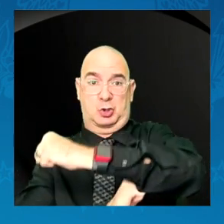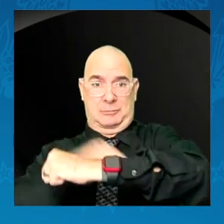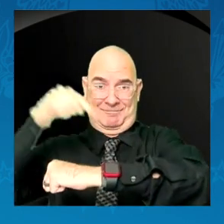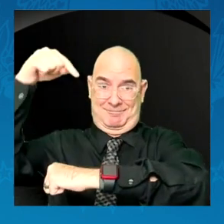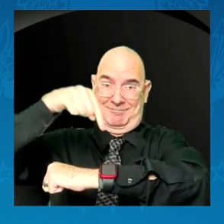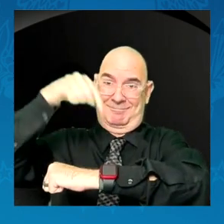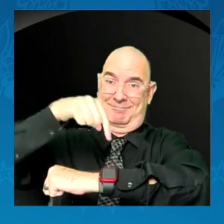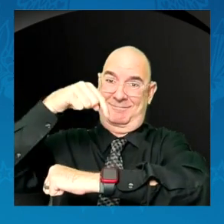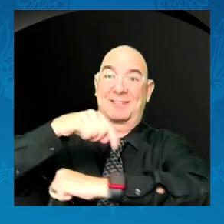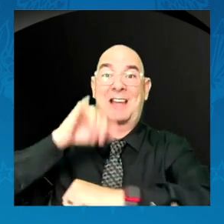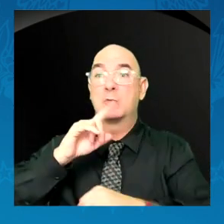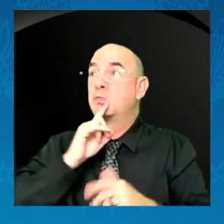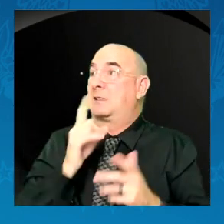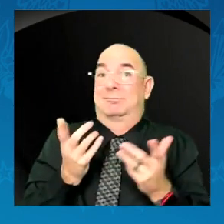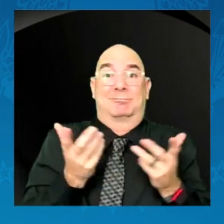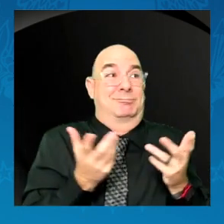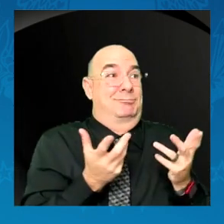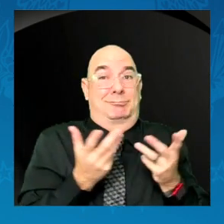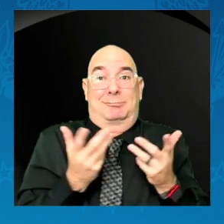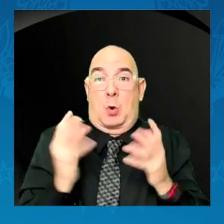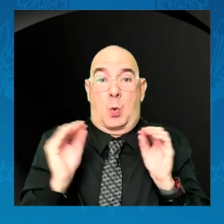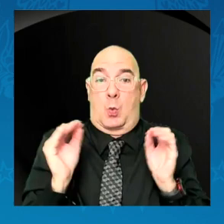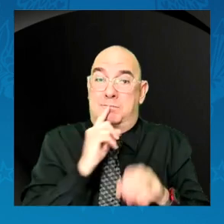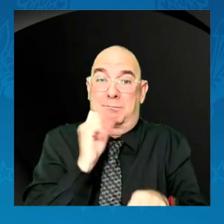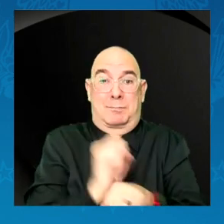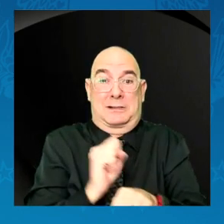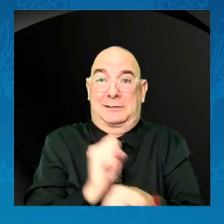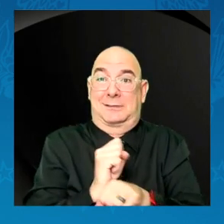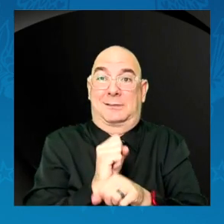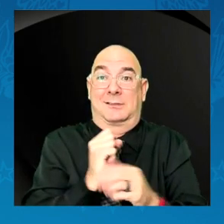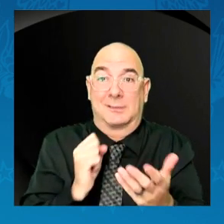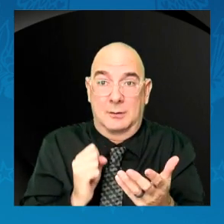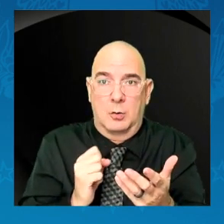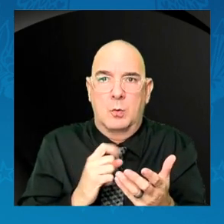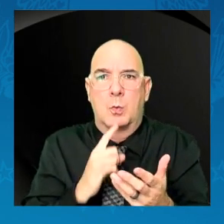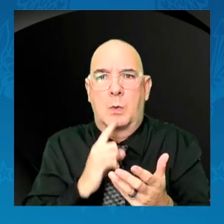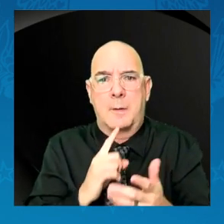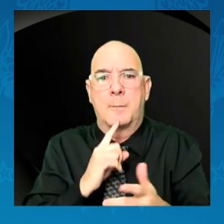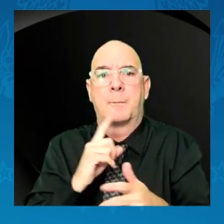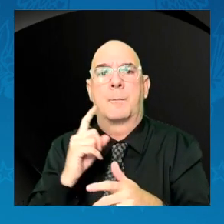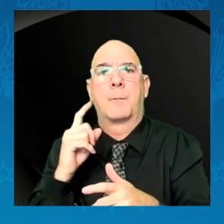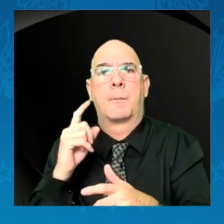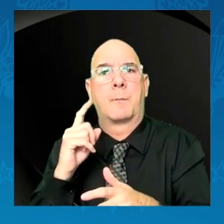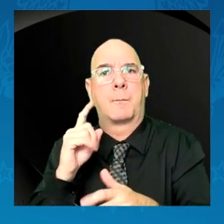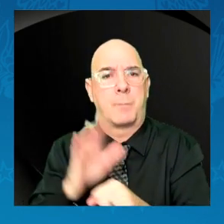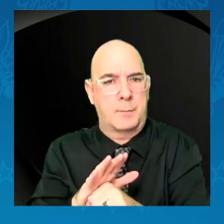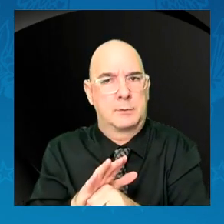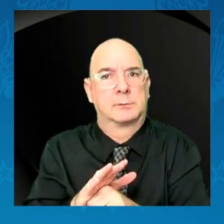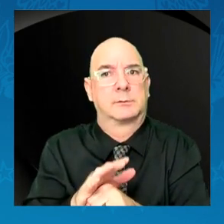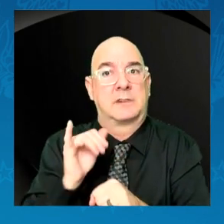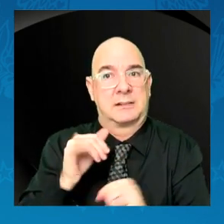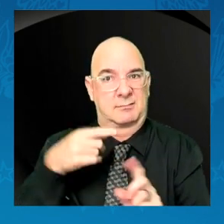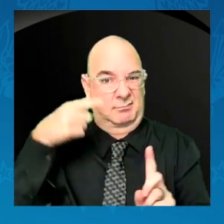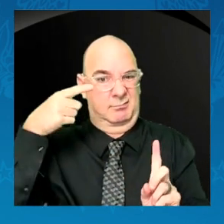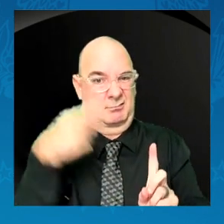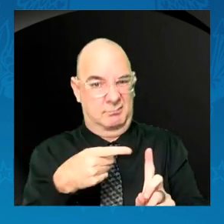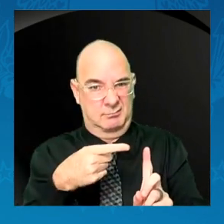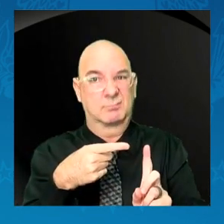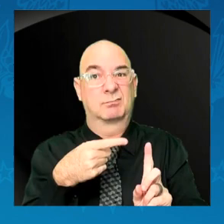But I believe our commitment to invest in STEM education, and I believe, frankly,